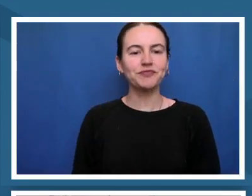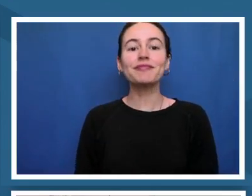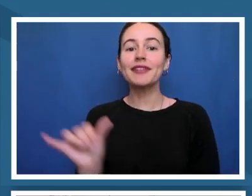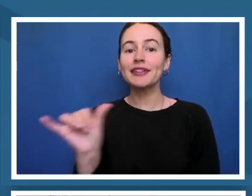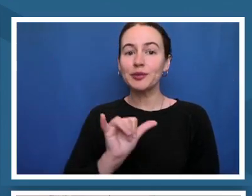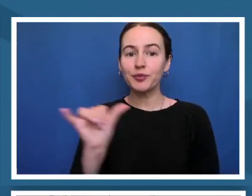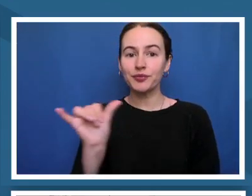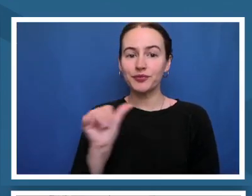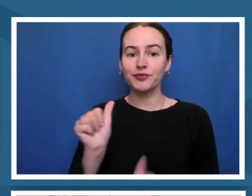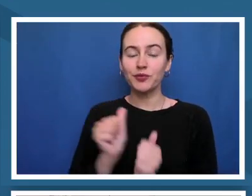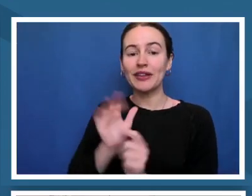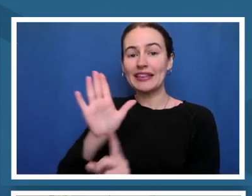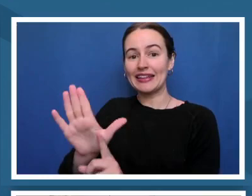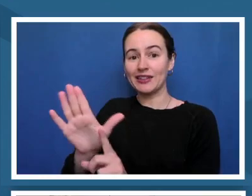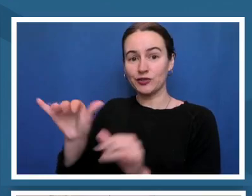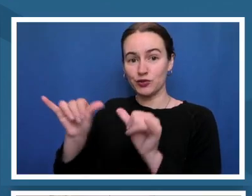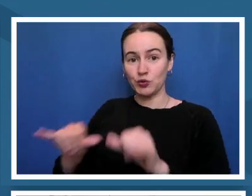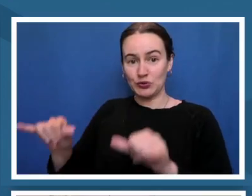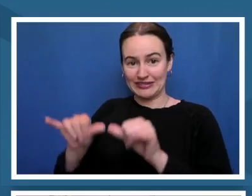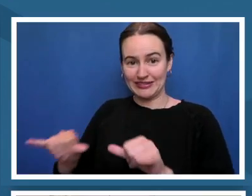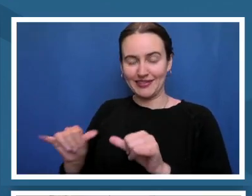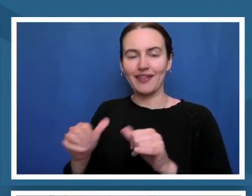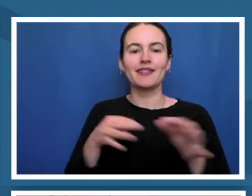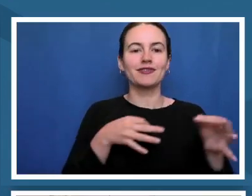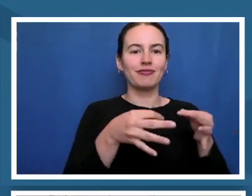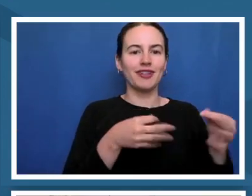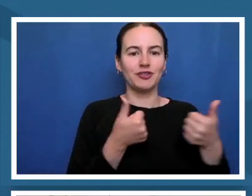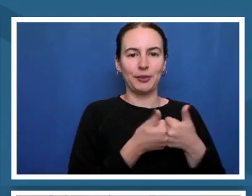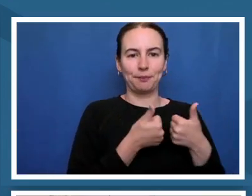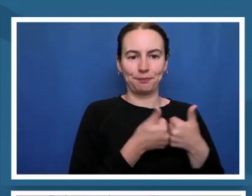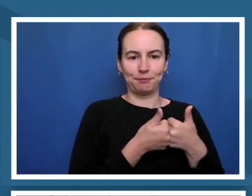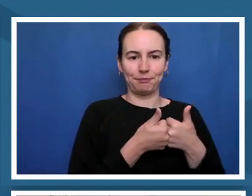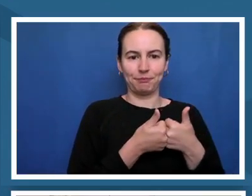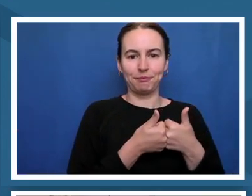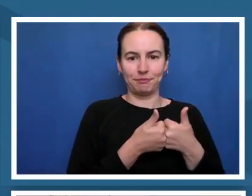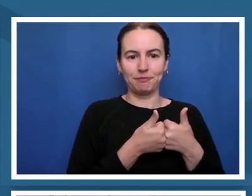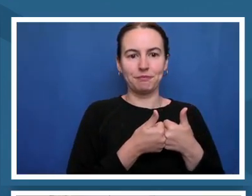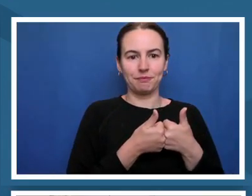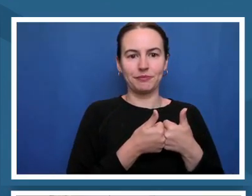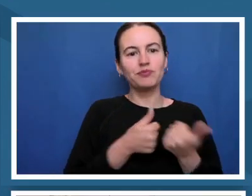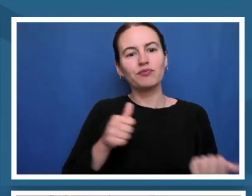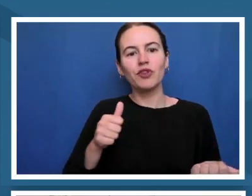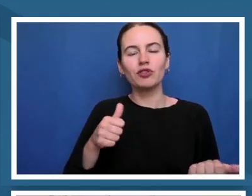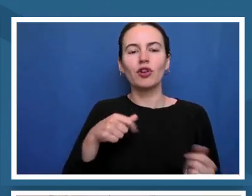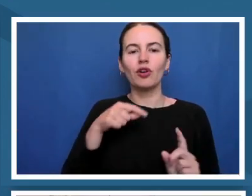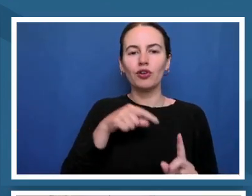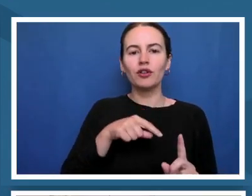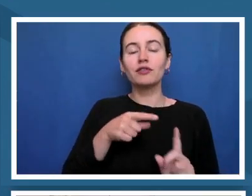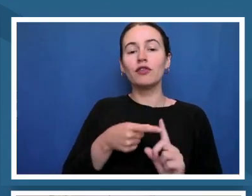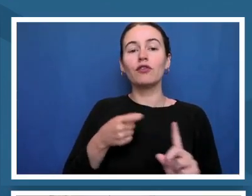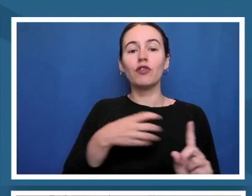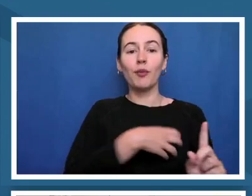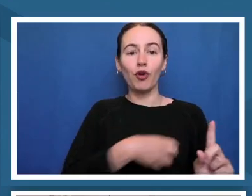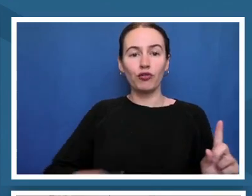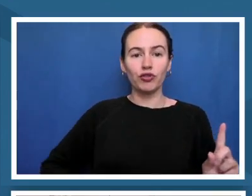and the explanation game so this is a routine from harvard's